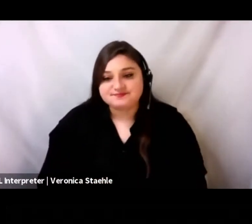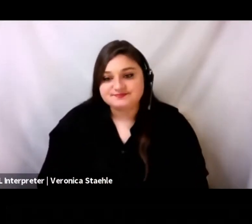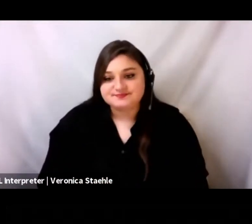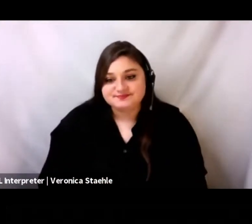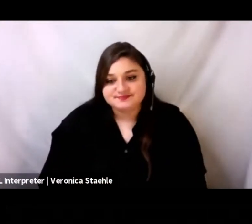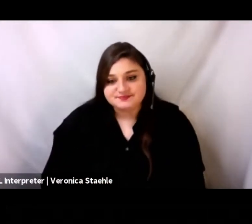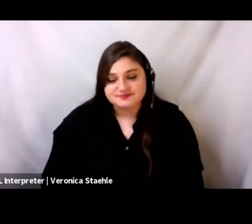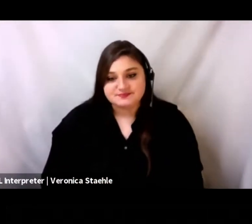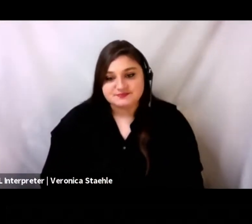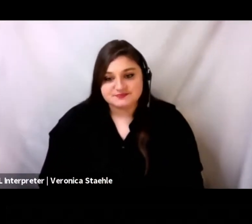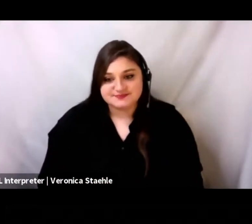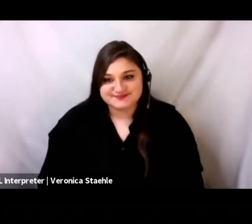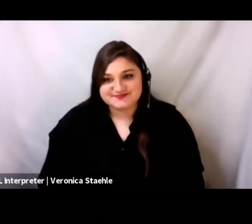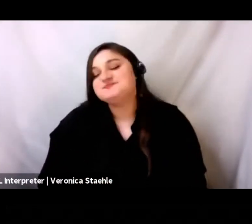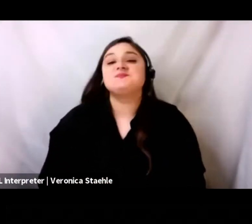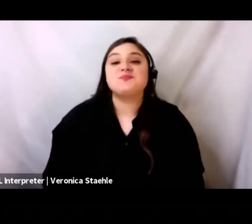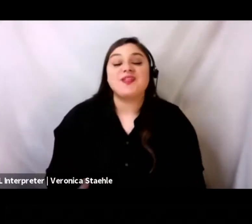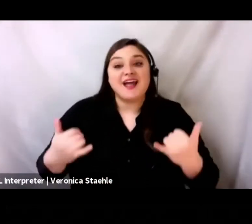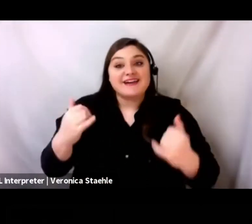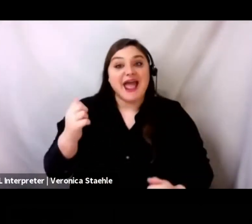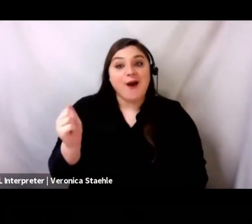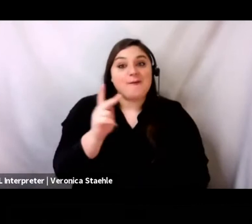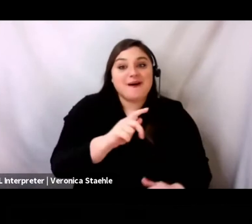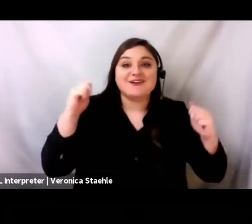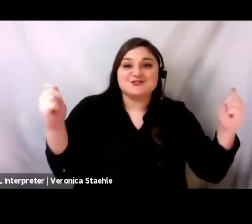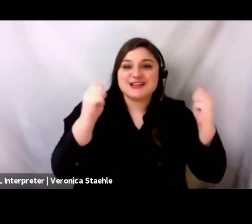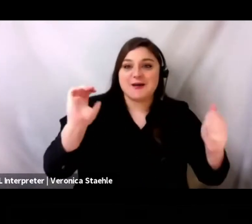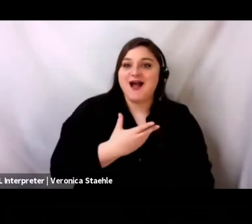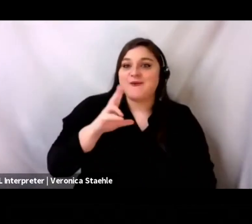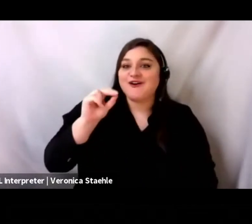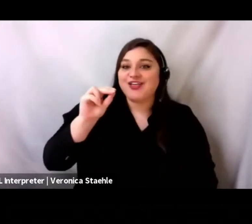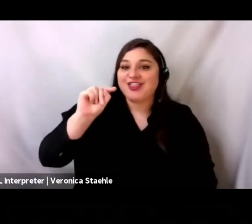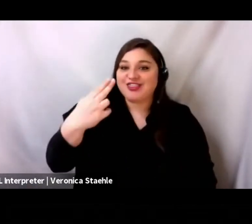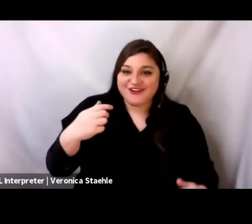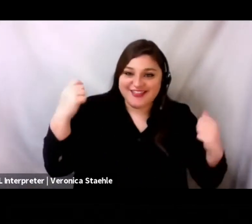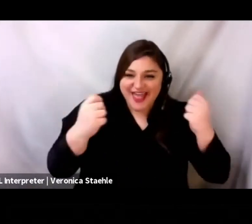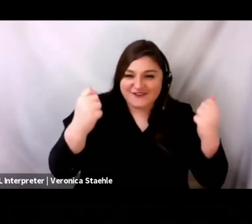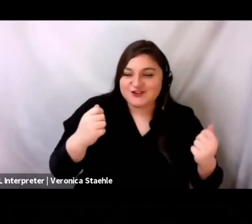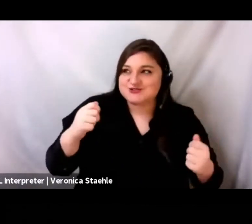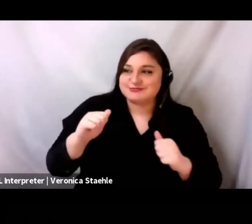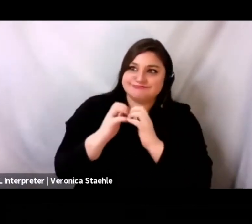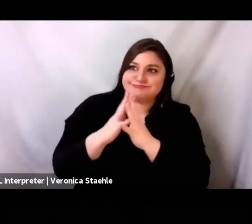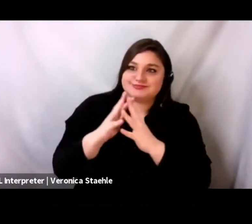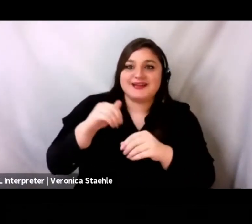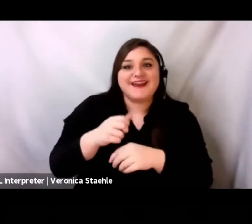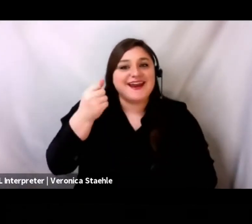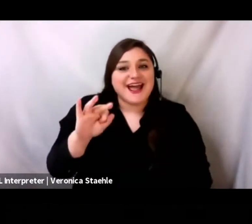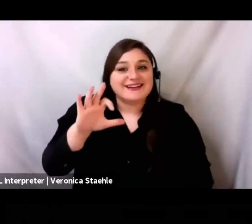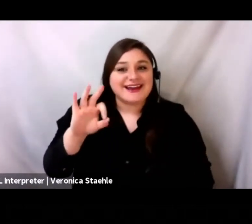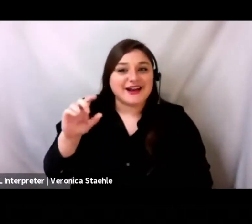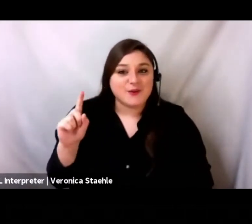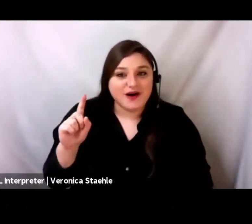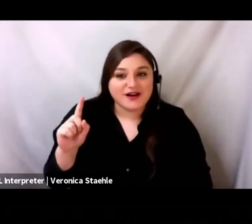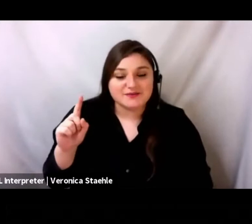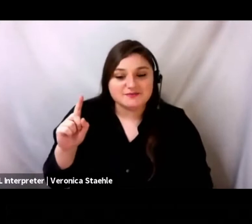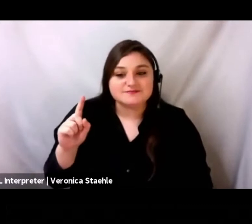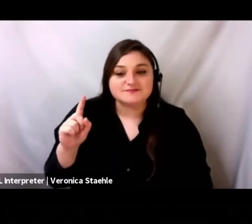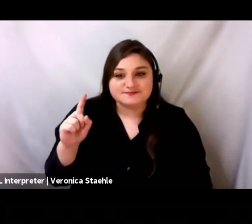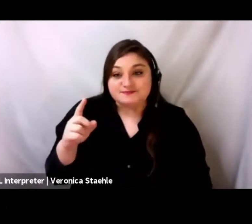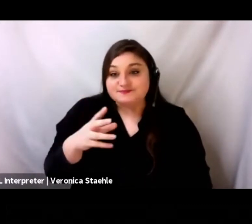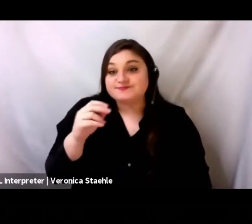its 30th anniversary this month. We were founded in 1991 and I think that this particular moment